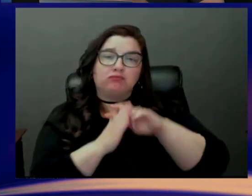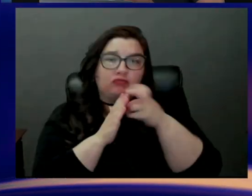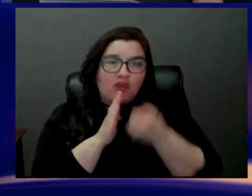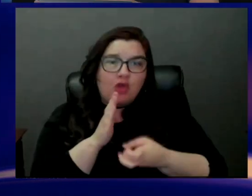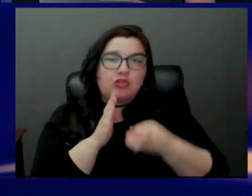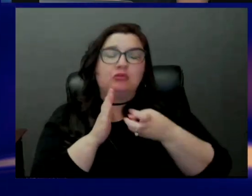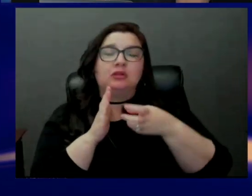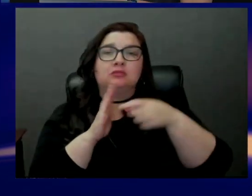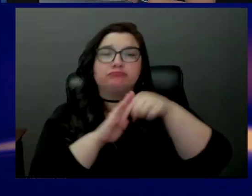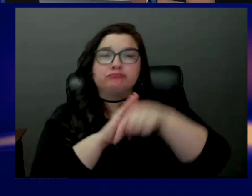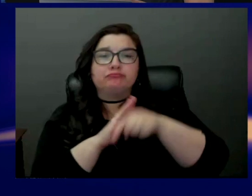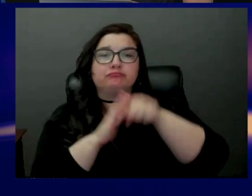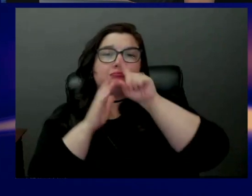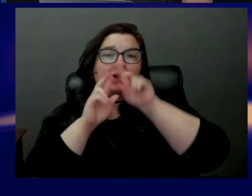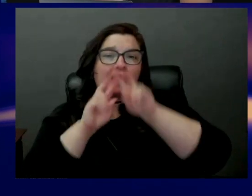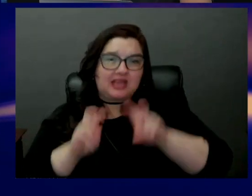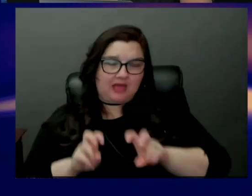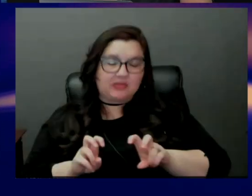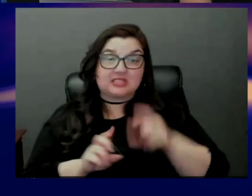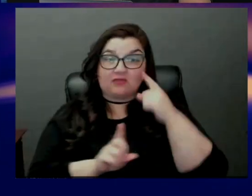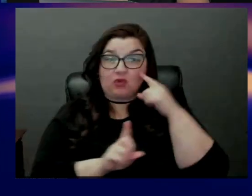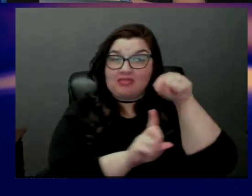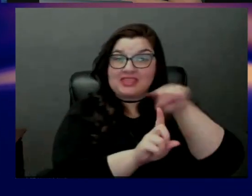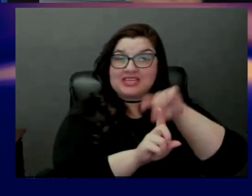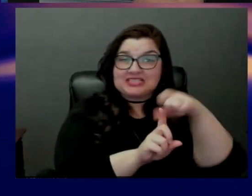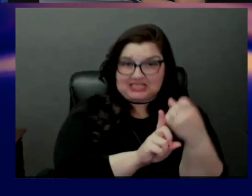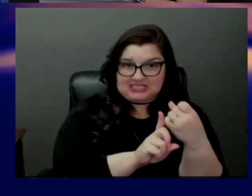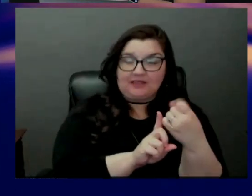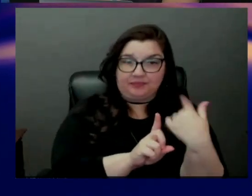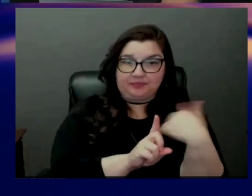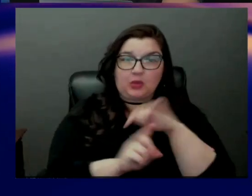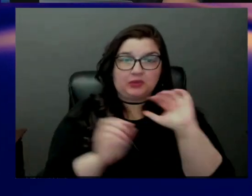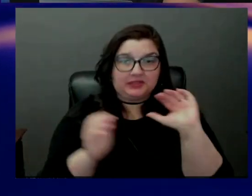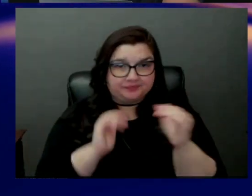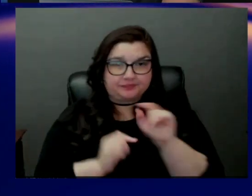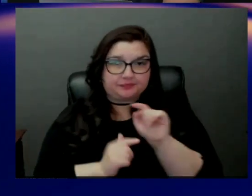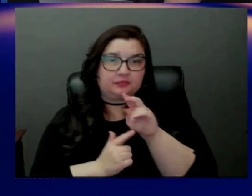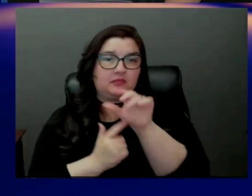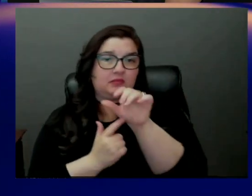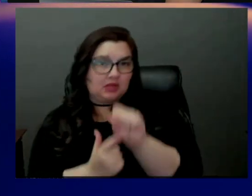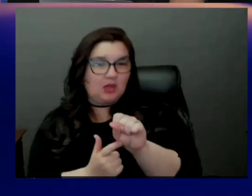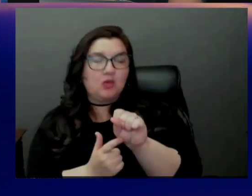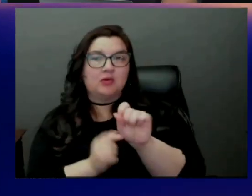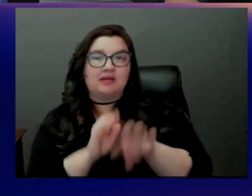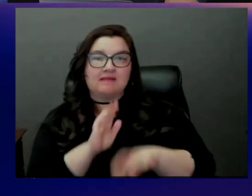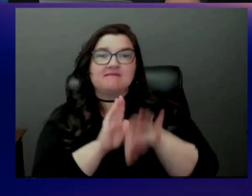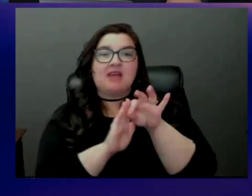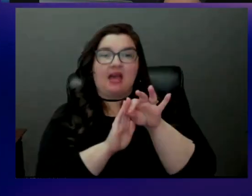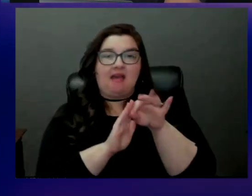In this scenario sort of obviously, you know, we've looked at traces, we've helped it isolate a problem. And we, now we might want to dig